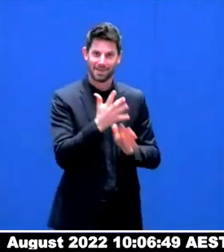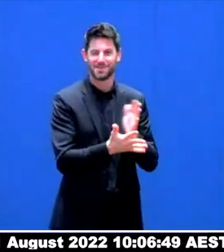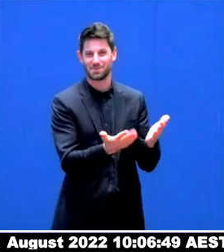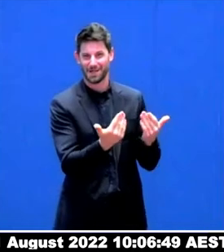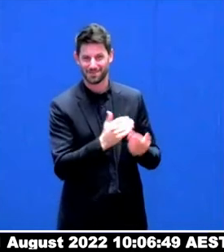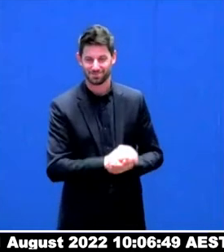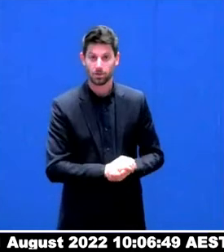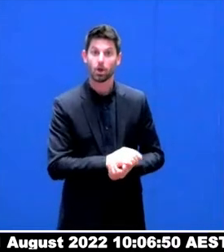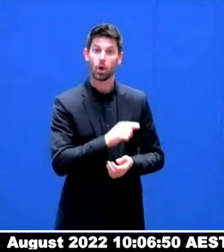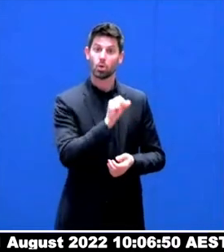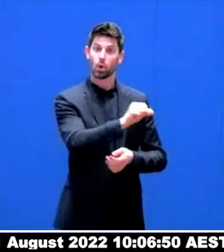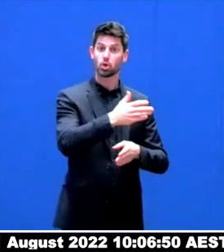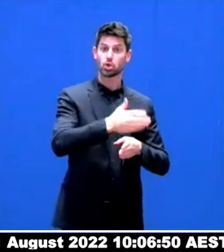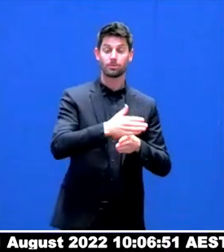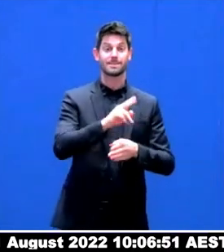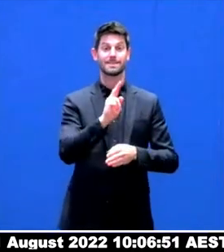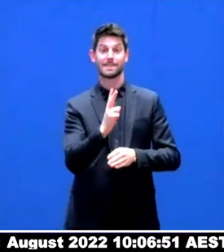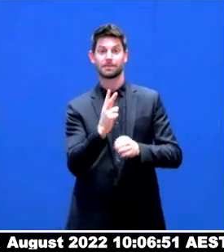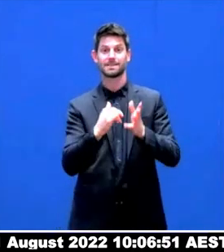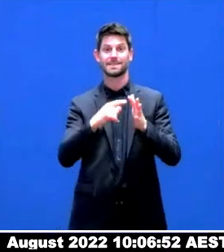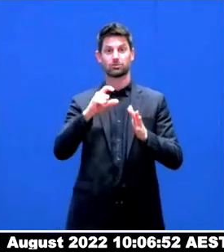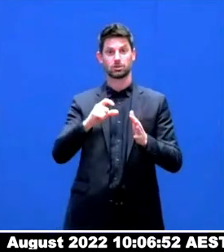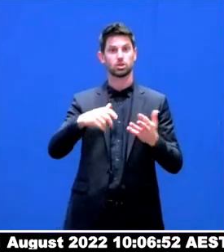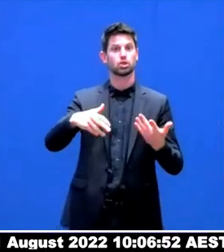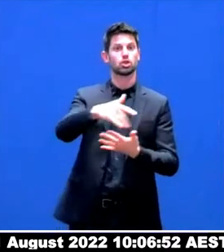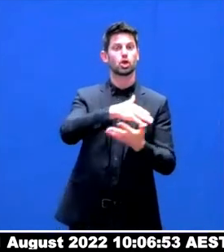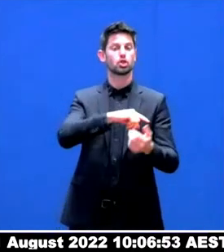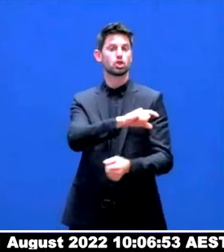You hold the position of Deputy Secretary, Social Security also at the Department.